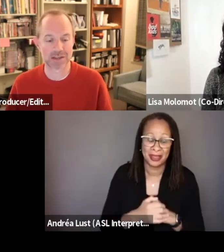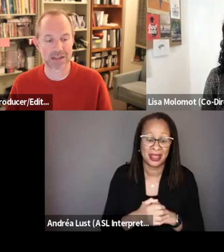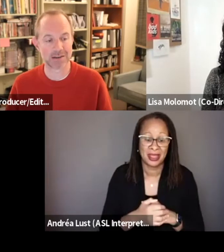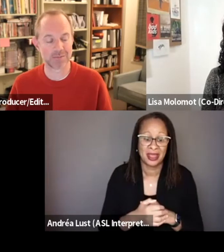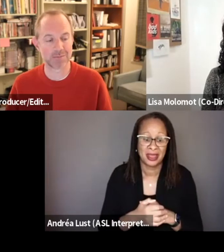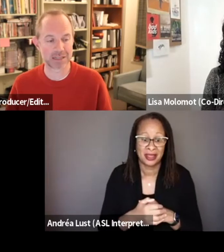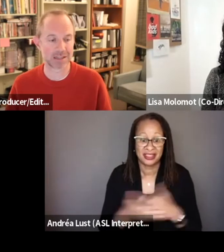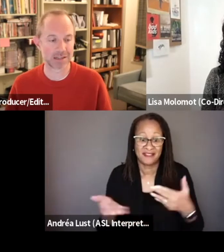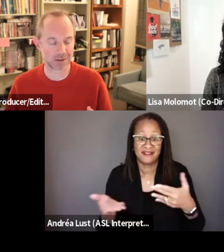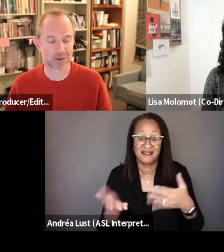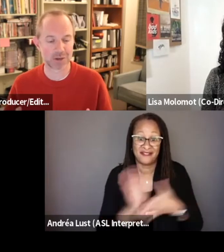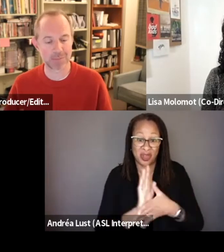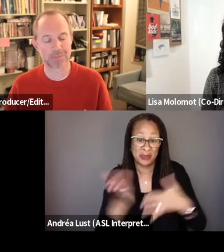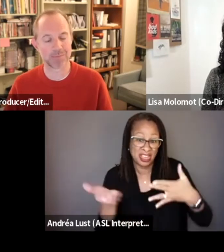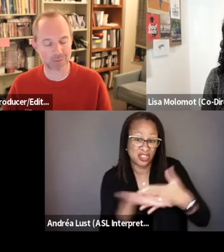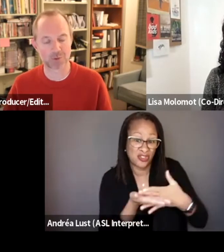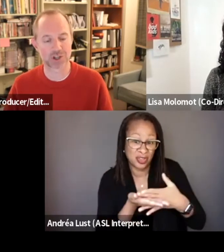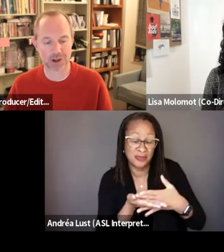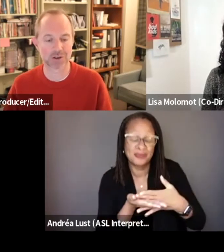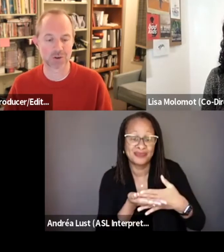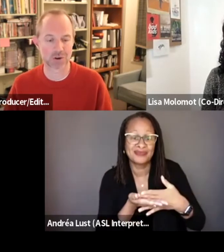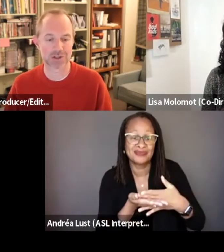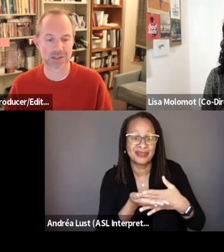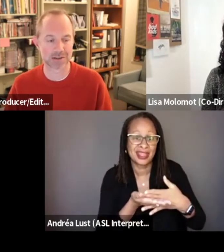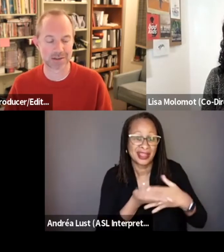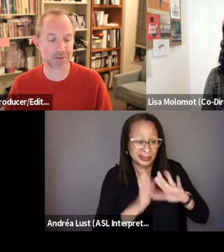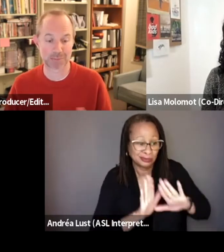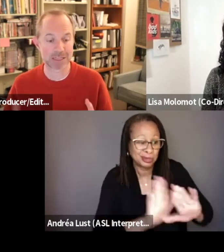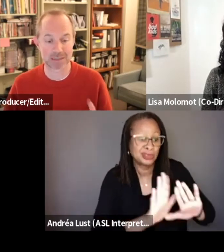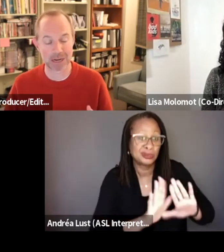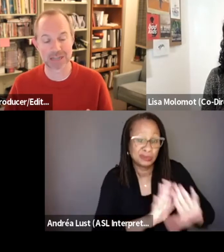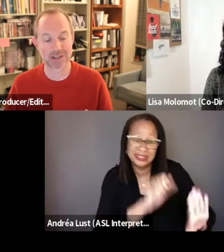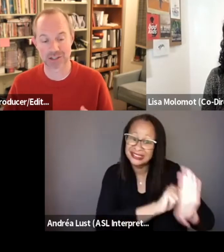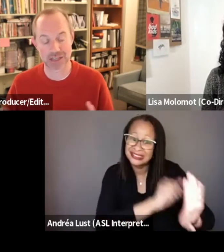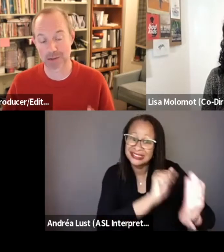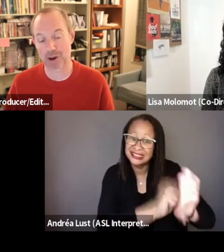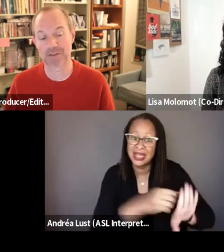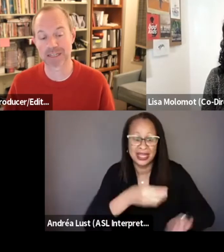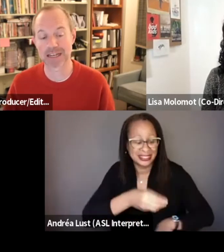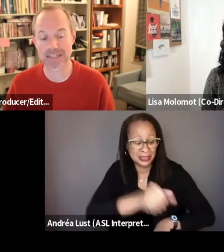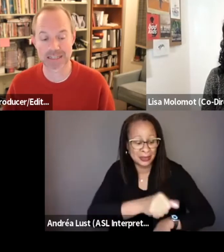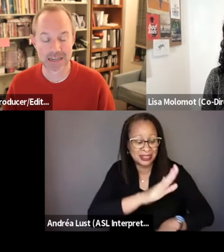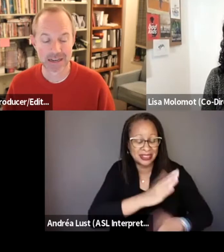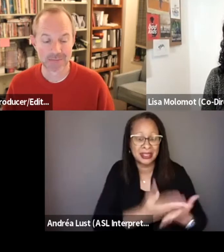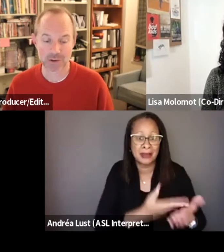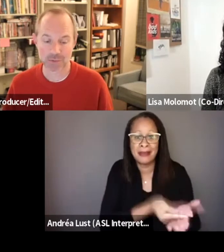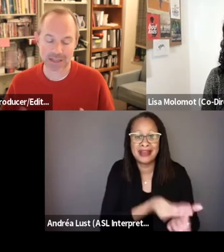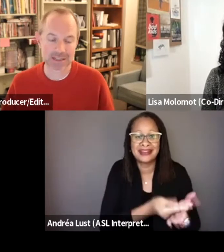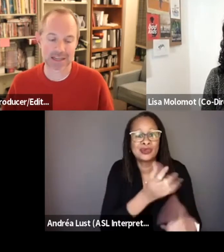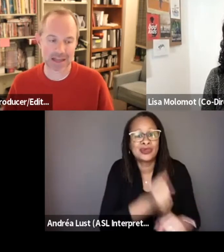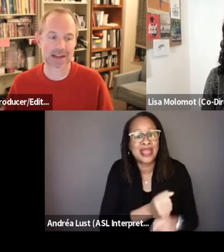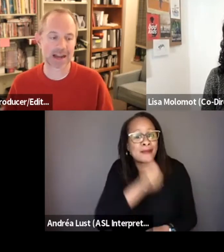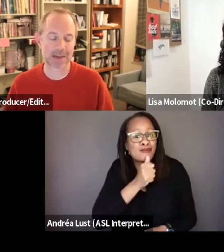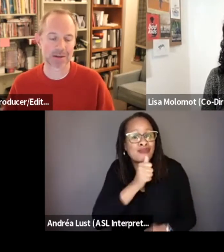and basically keep sort of pushing on doors and even spend some money to just get a private test. So things like that happened,